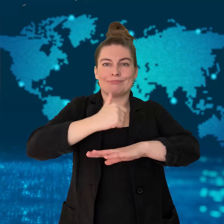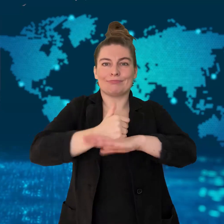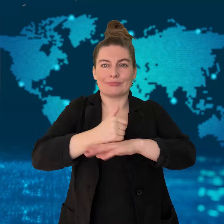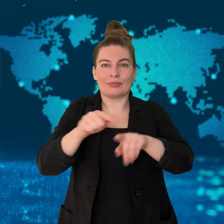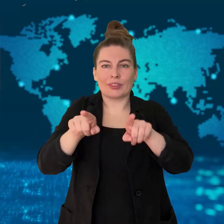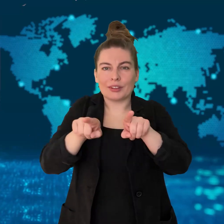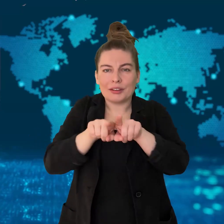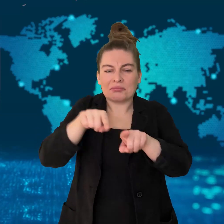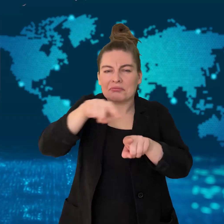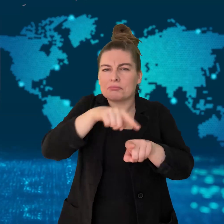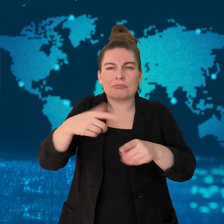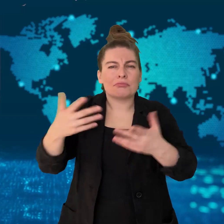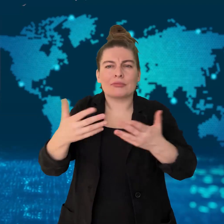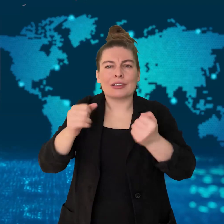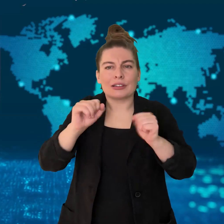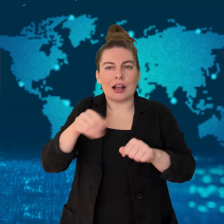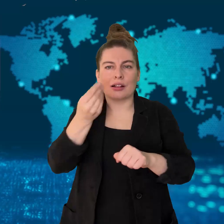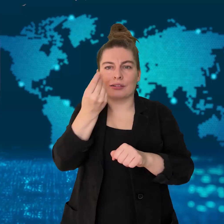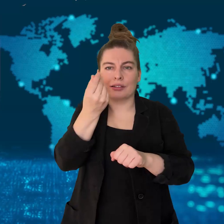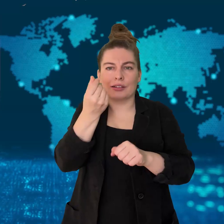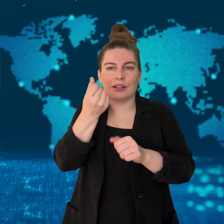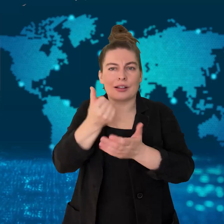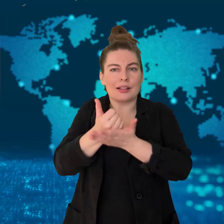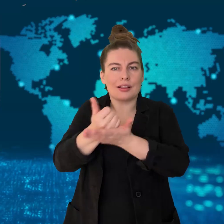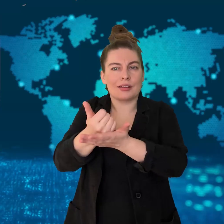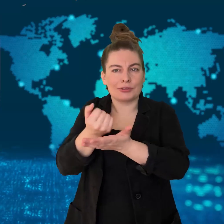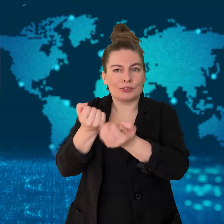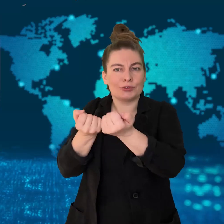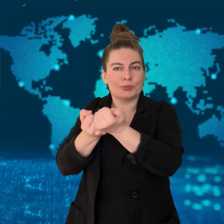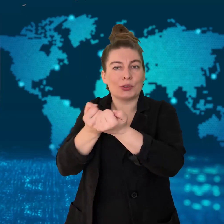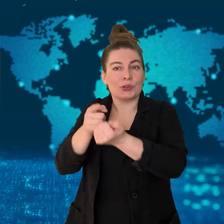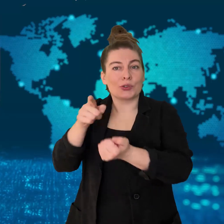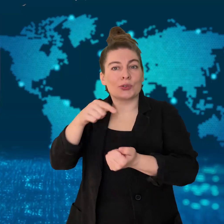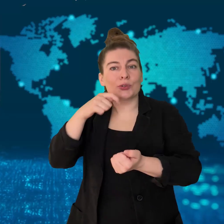"coalition of the willing" to help Ukraine.